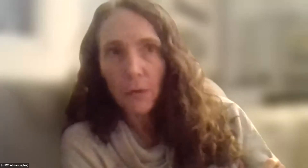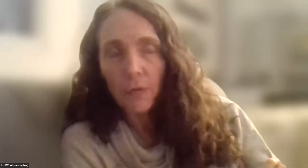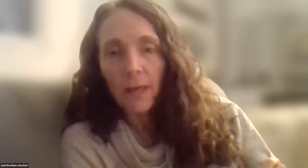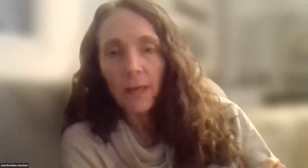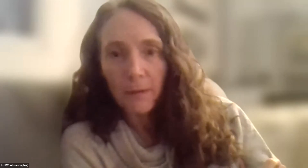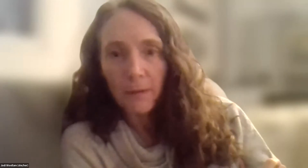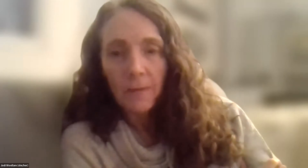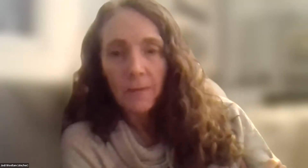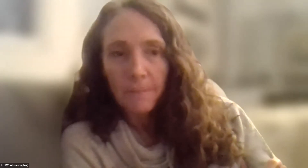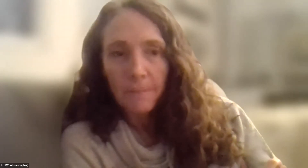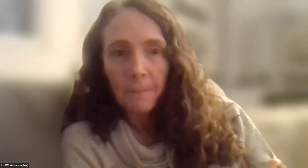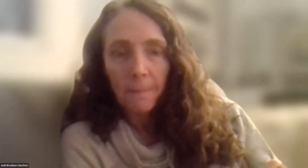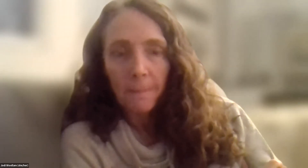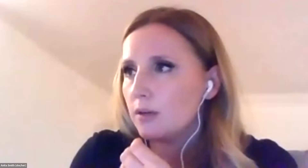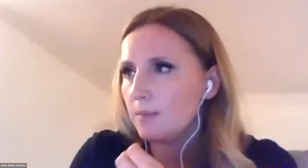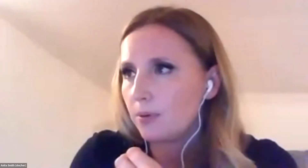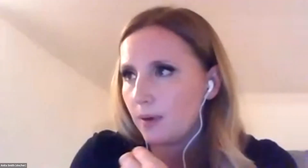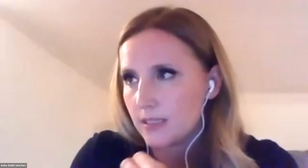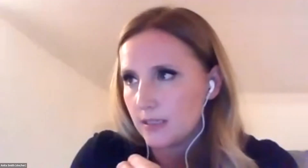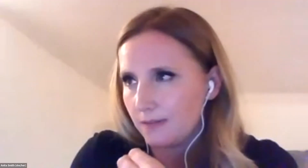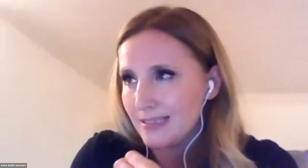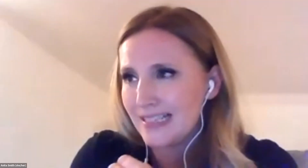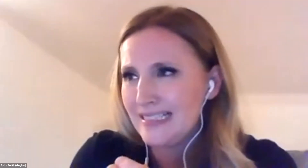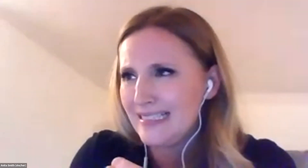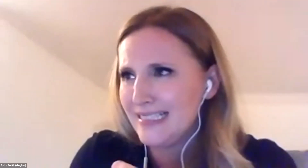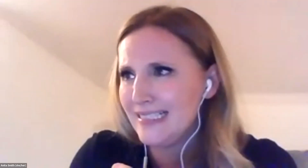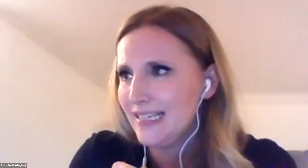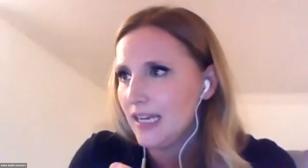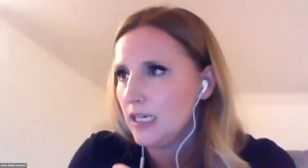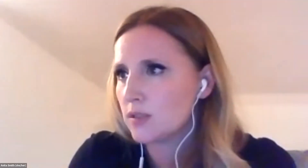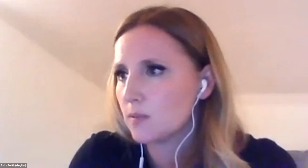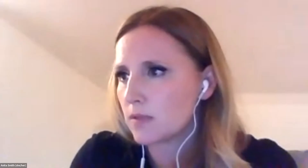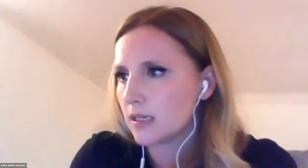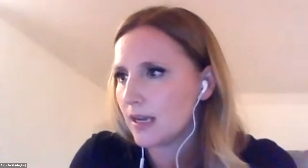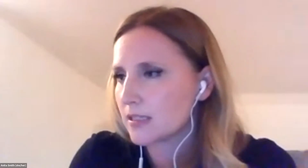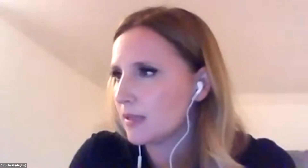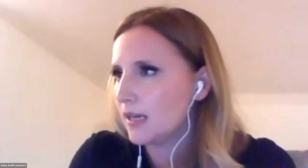Okay. - That's right. In terms of the price difference, (Anita tittering) I knew someone was gonna ask me that